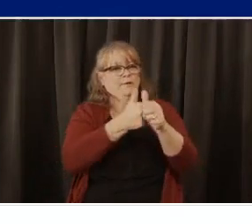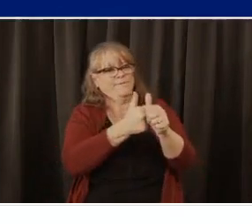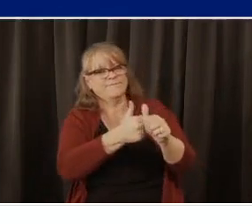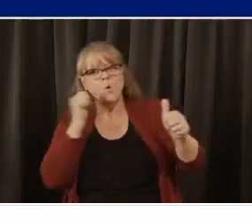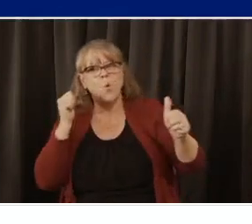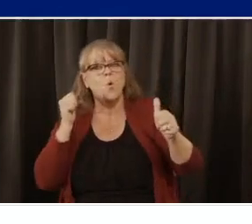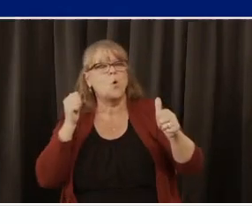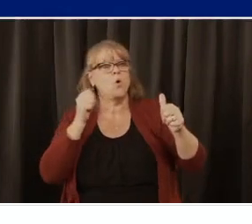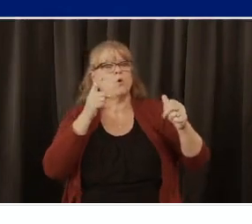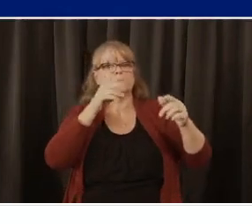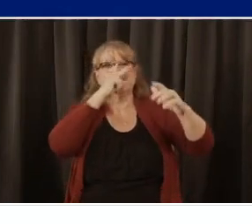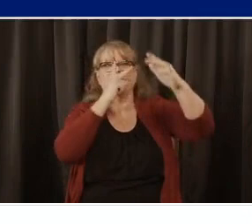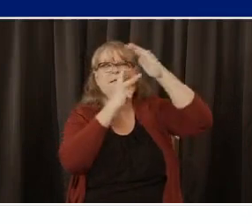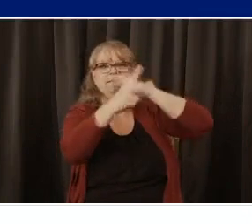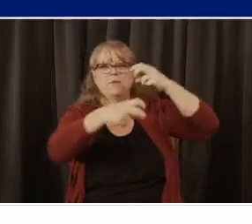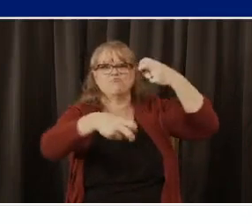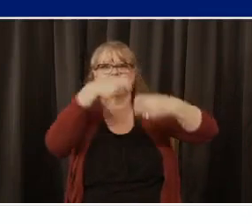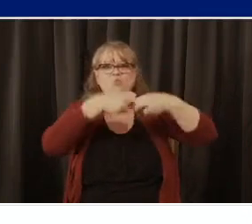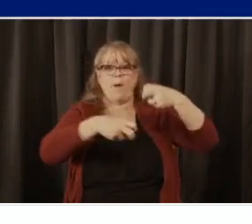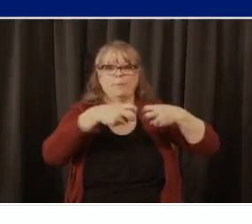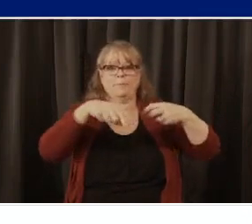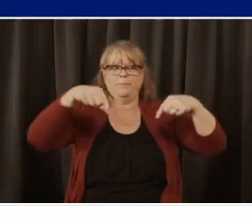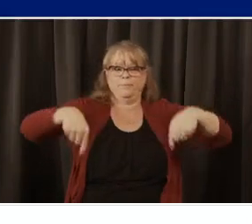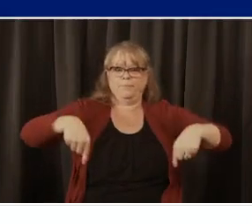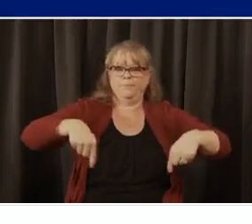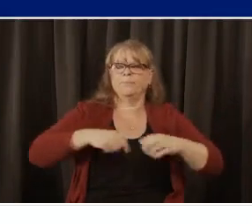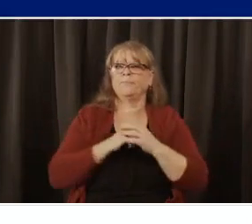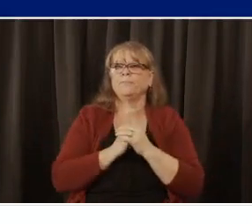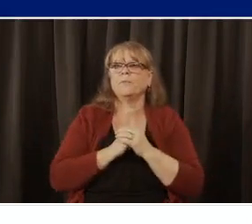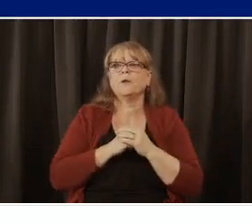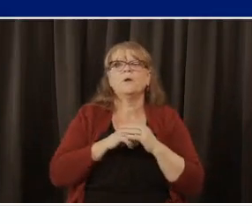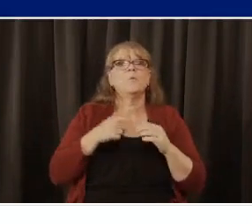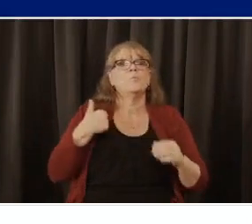and we always vetted these products and that allowed us to protect our resources